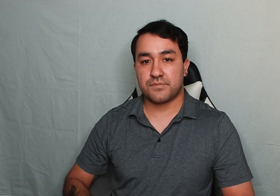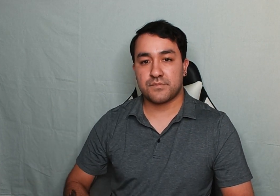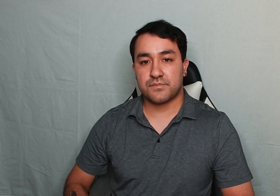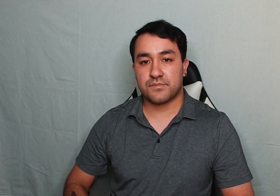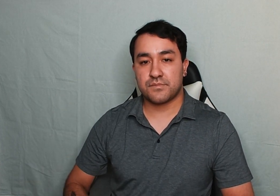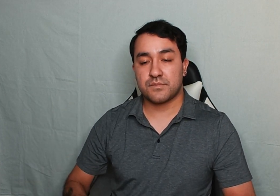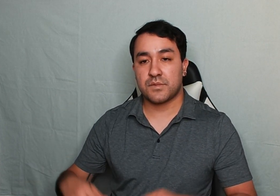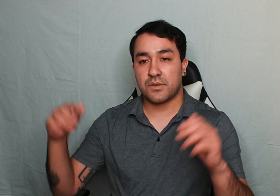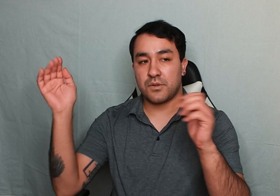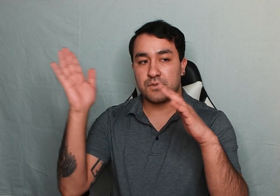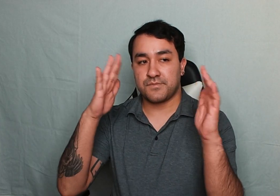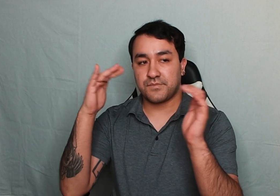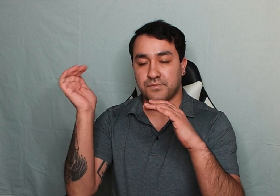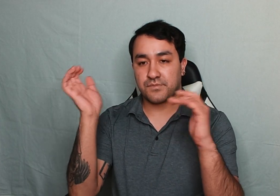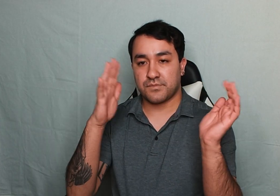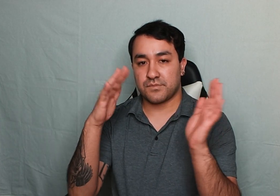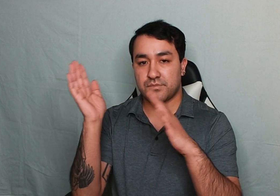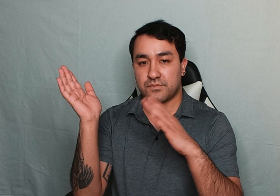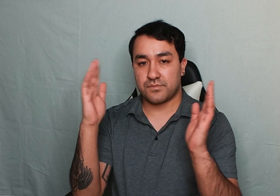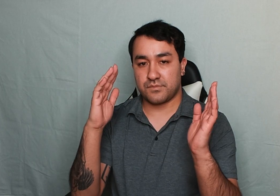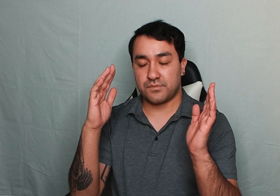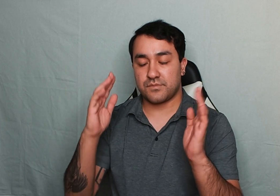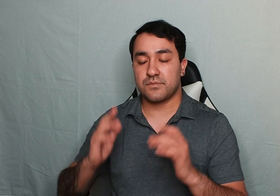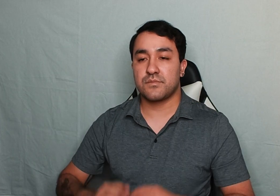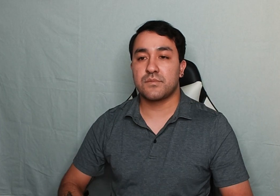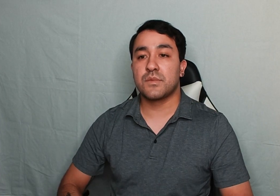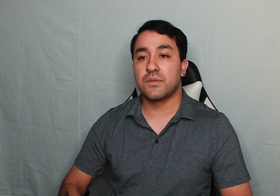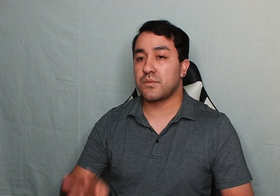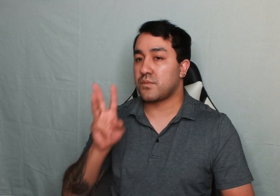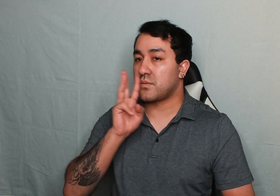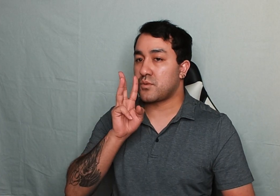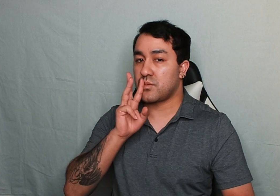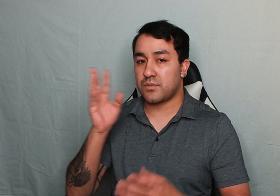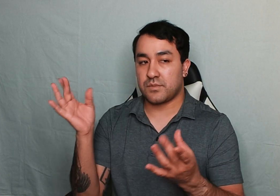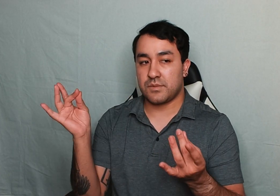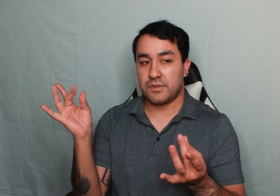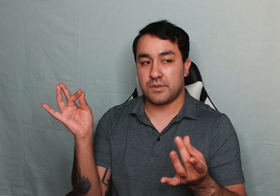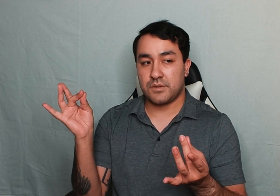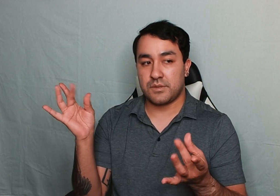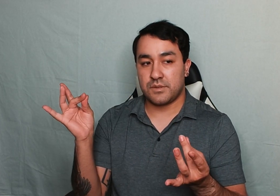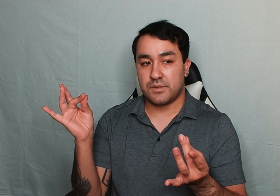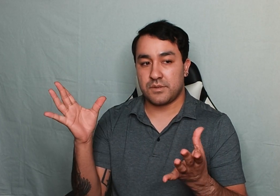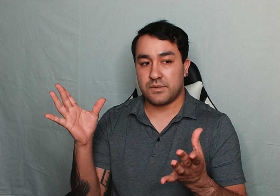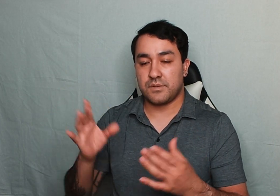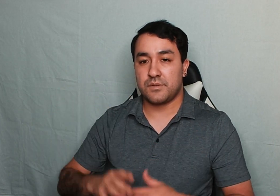WIND WATER STICKY Humid